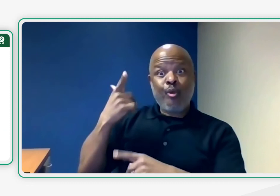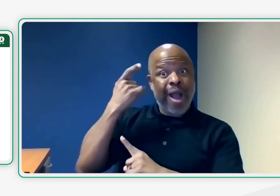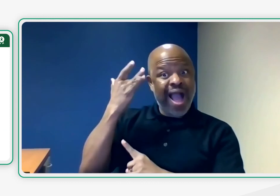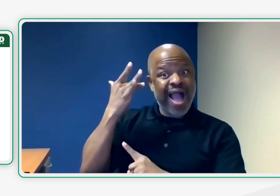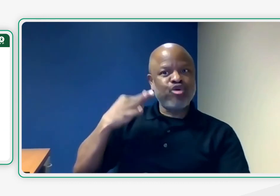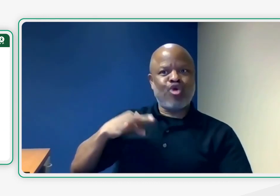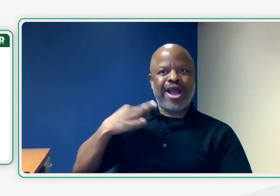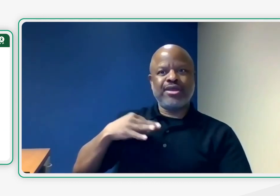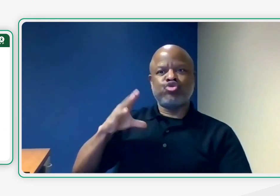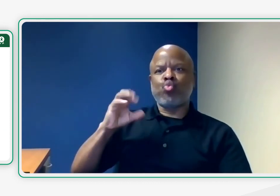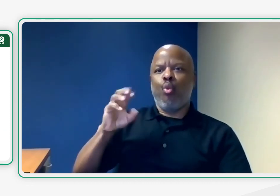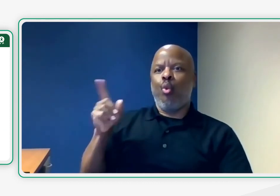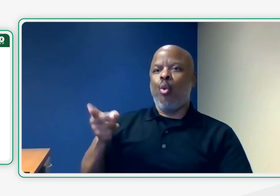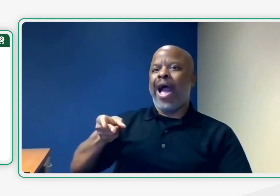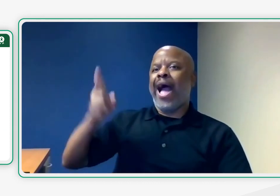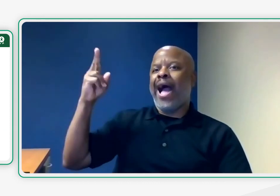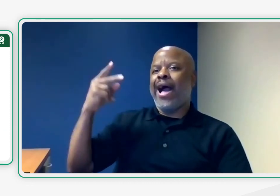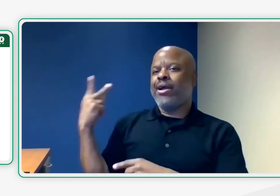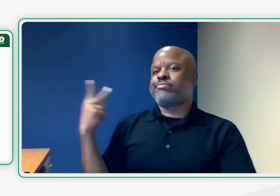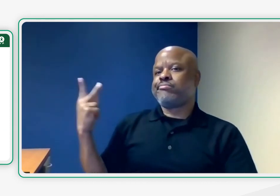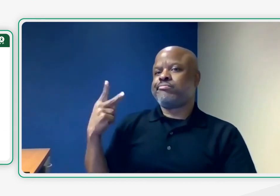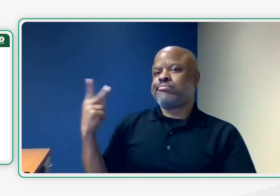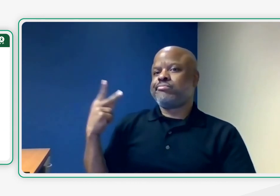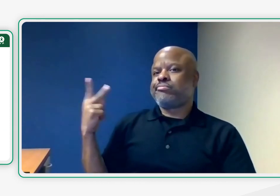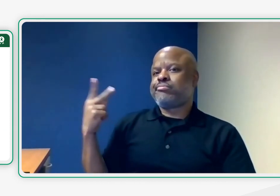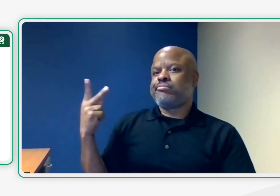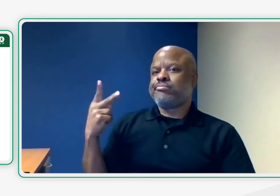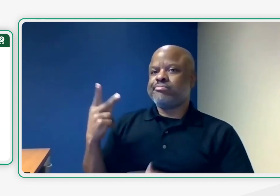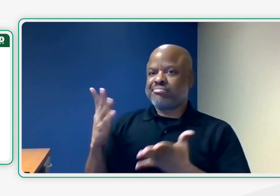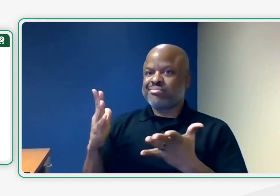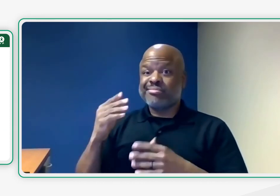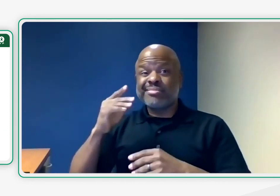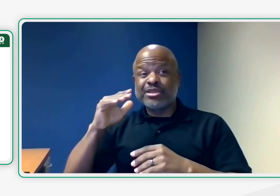so that we could save money on our mortgage. And the reason why we could do that is